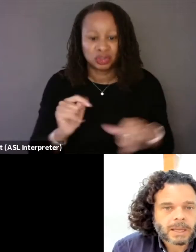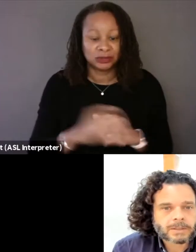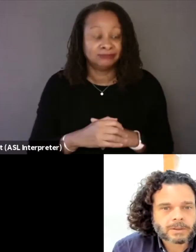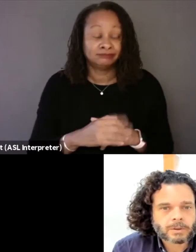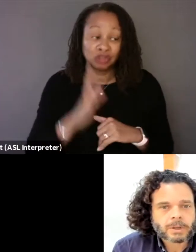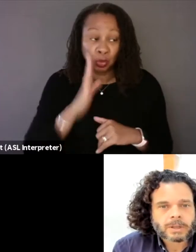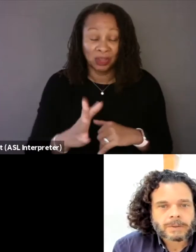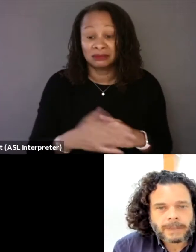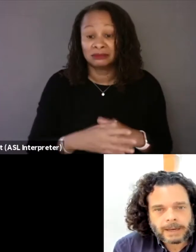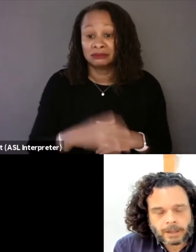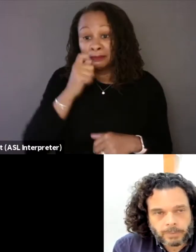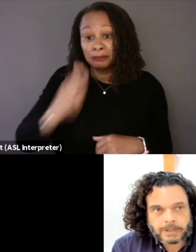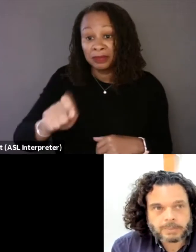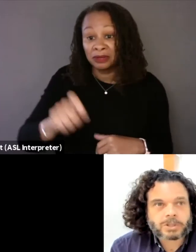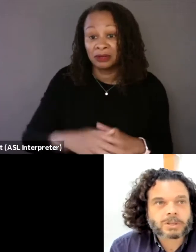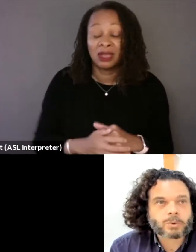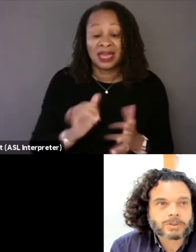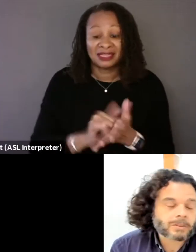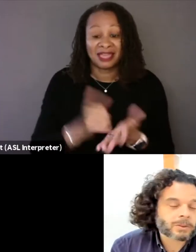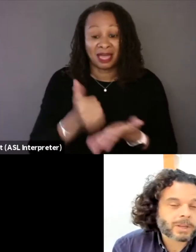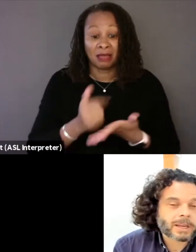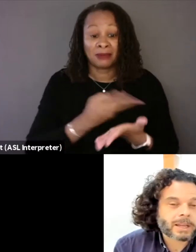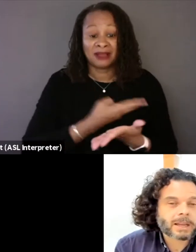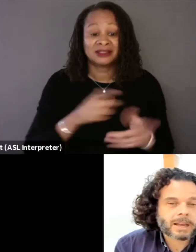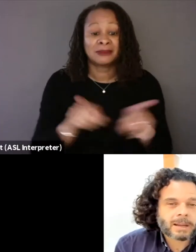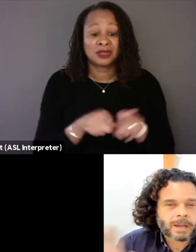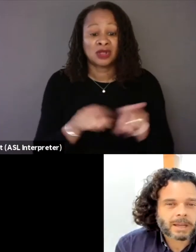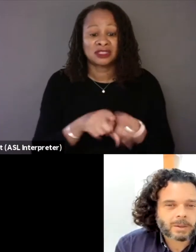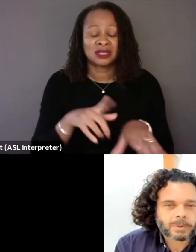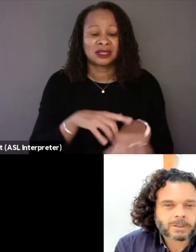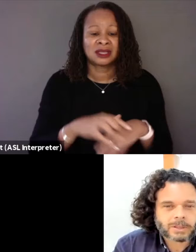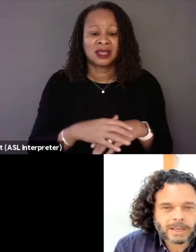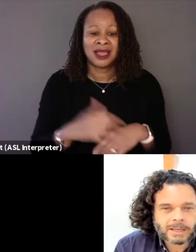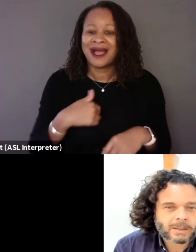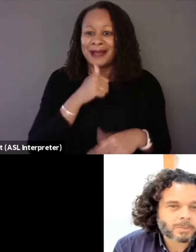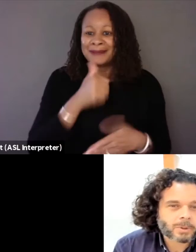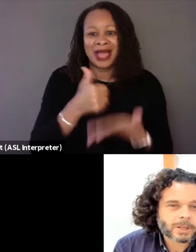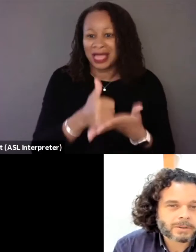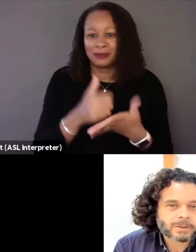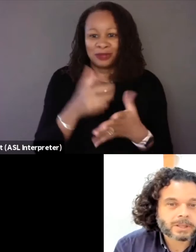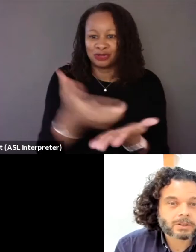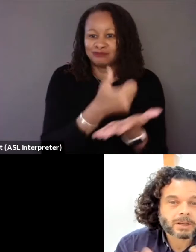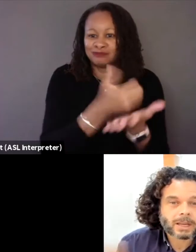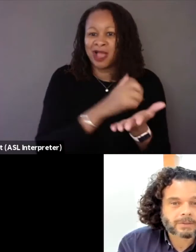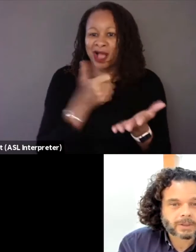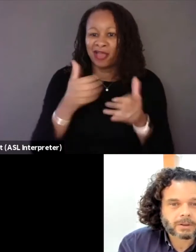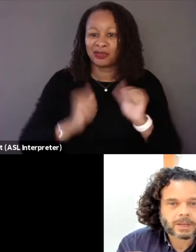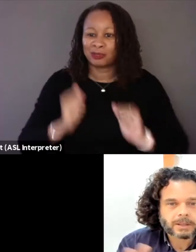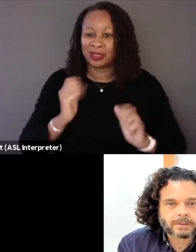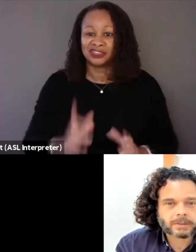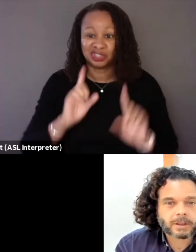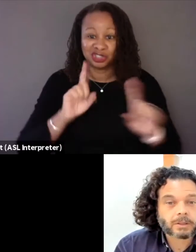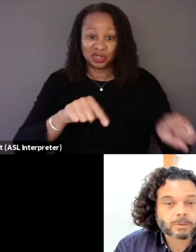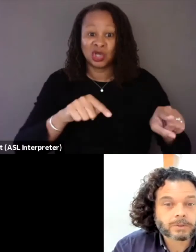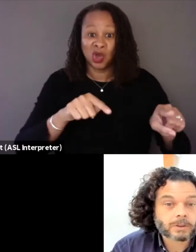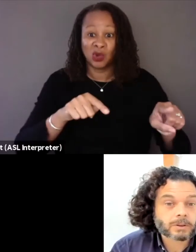And so that helped us, but she was also like, and I'm not helping you get any other players, like, you're going to have to go get the other ones on your